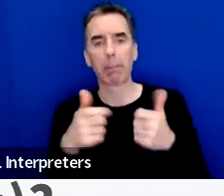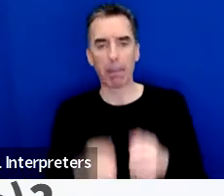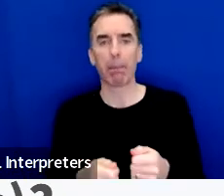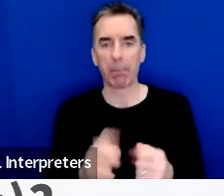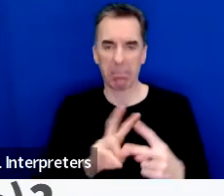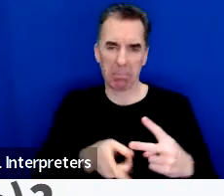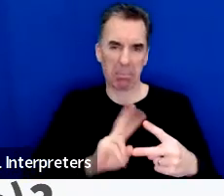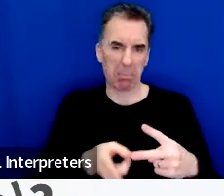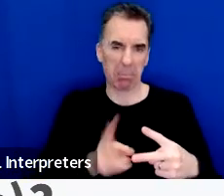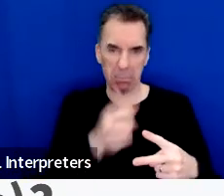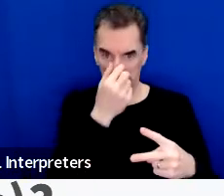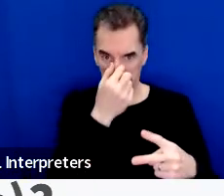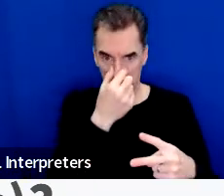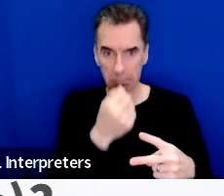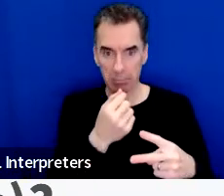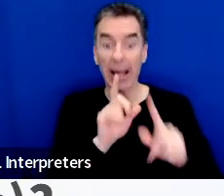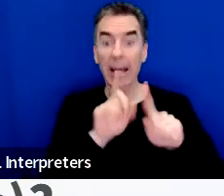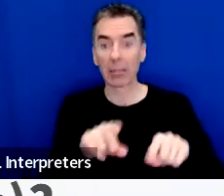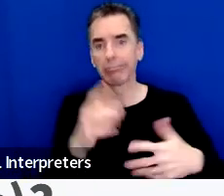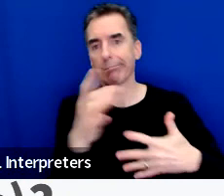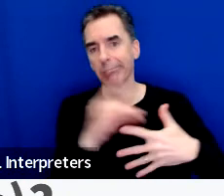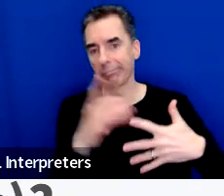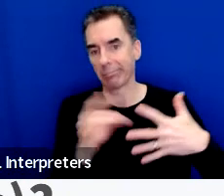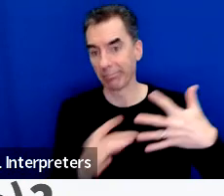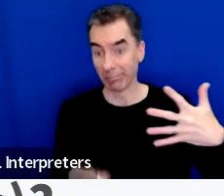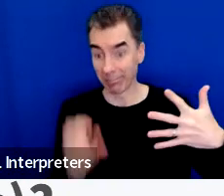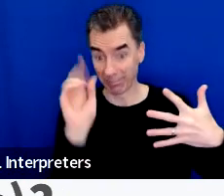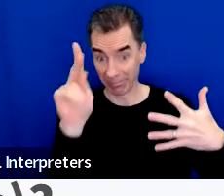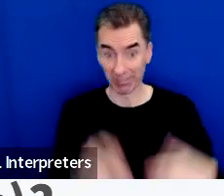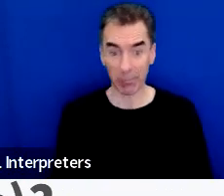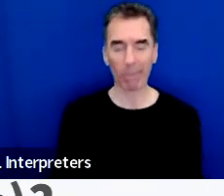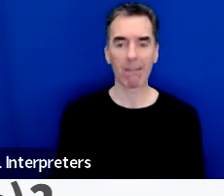and then send in your answer once you've joined. So, oh, it is working.